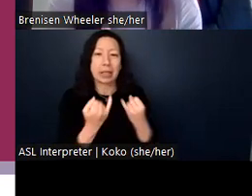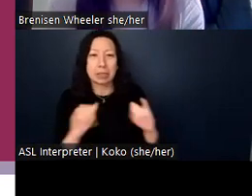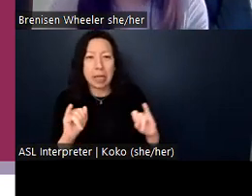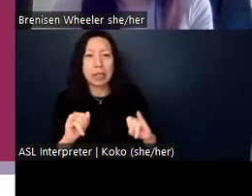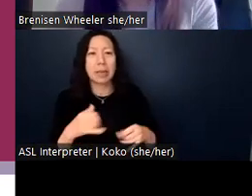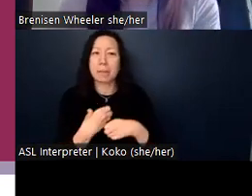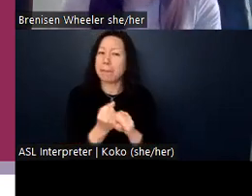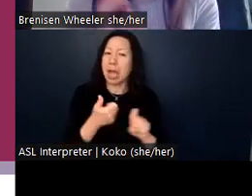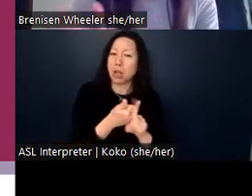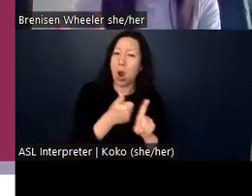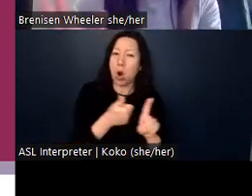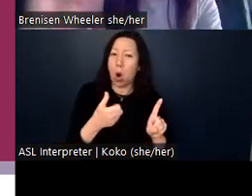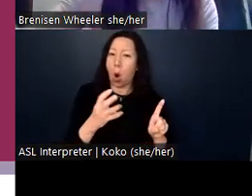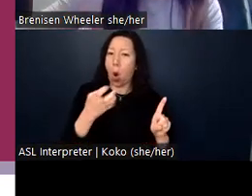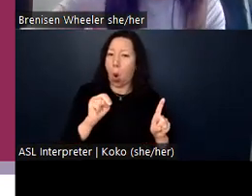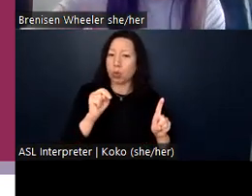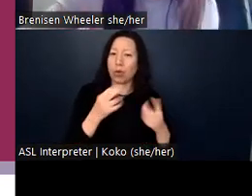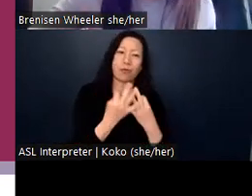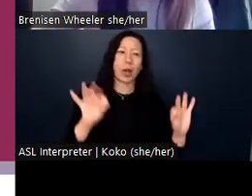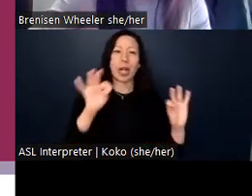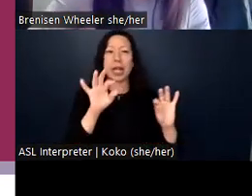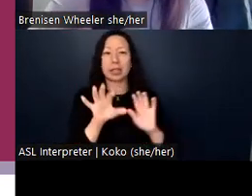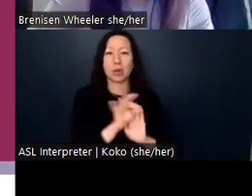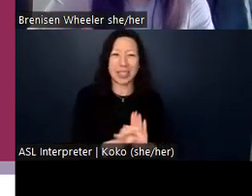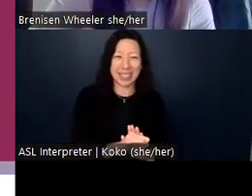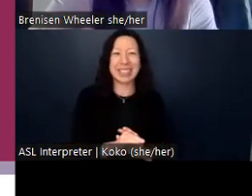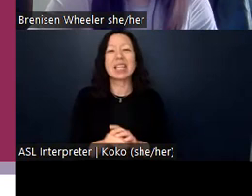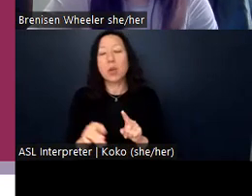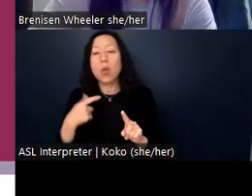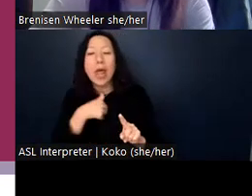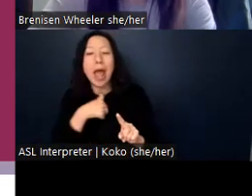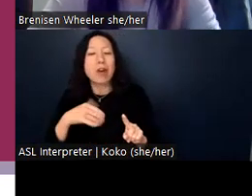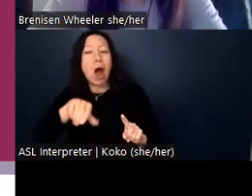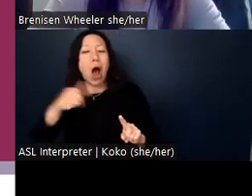dive into these specifically for another 90 min. 12:55:22 So you're welcome to check this out